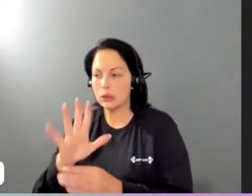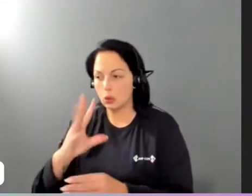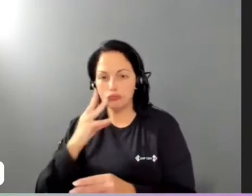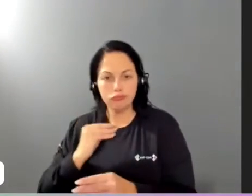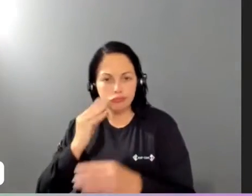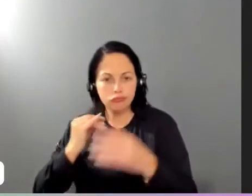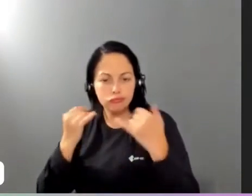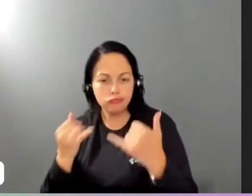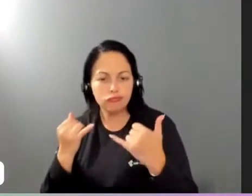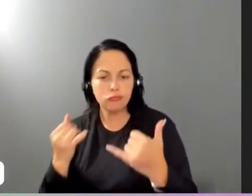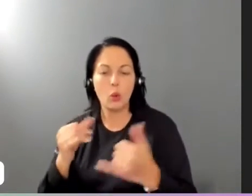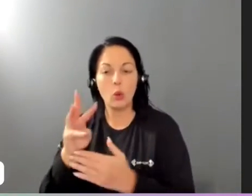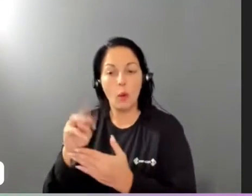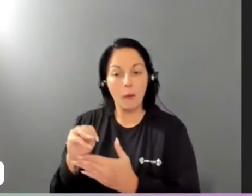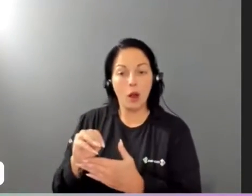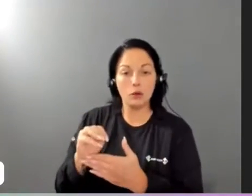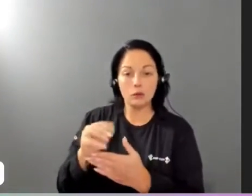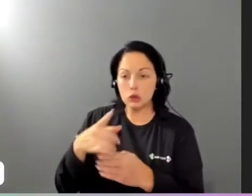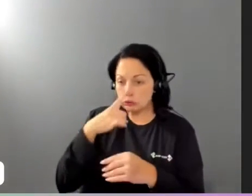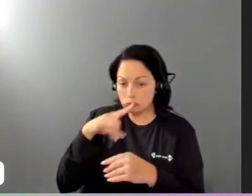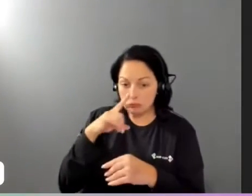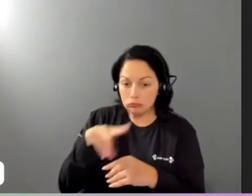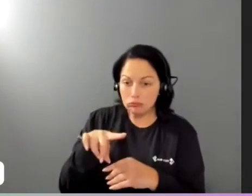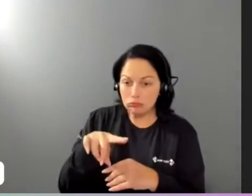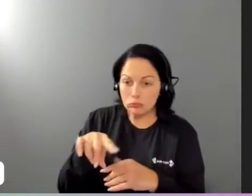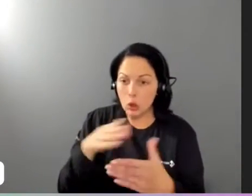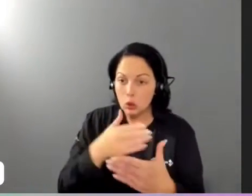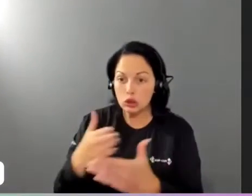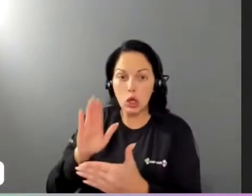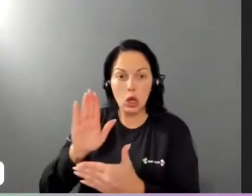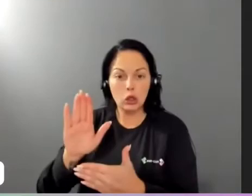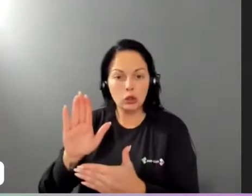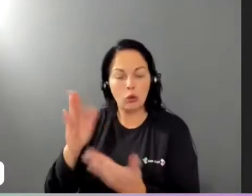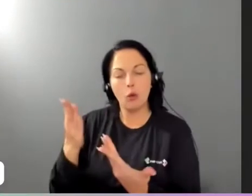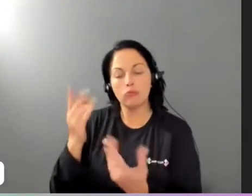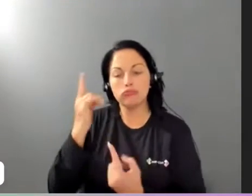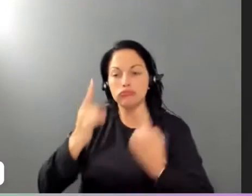to be a scale of 1 to 5. So Jonathan, based on some of your experience different tools and using maybe even your